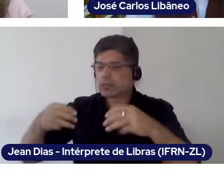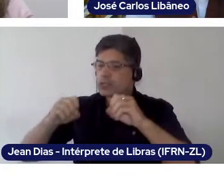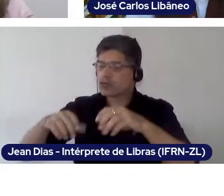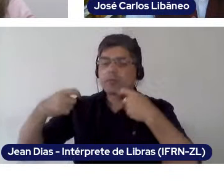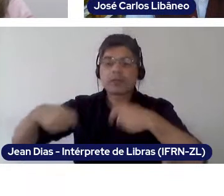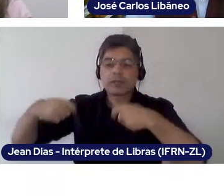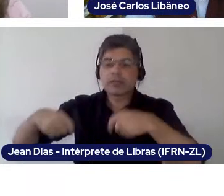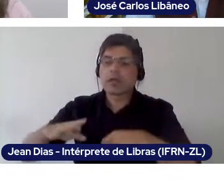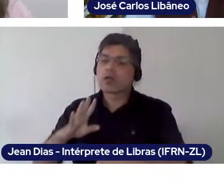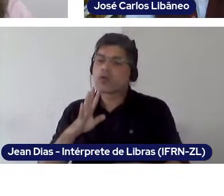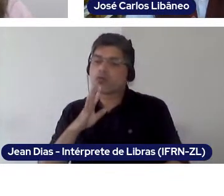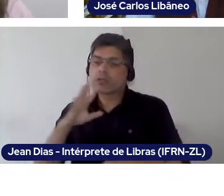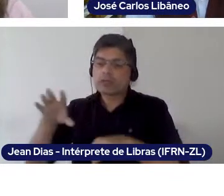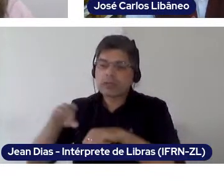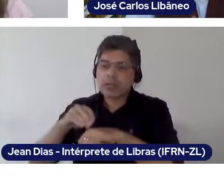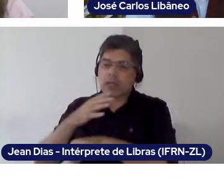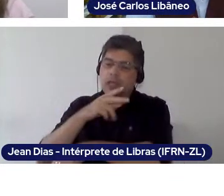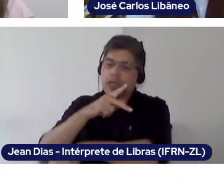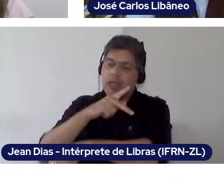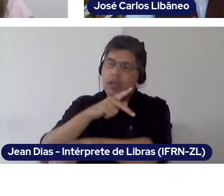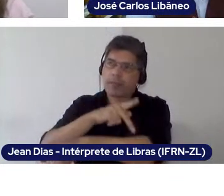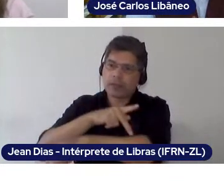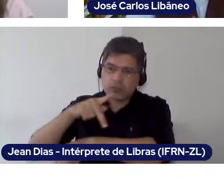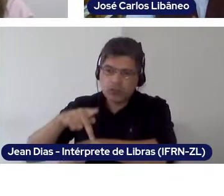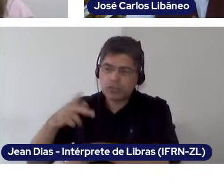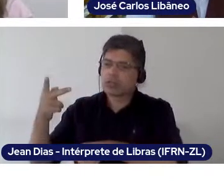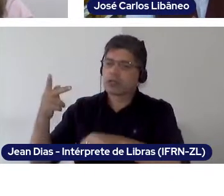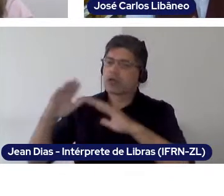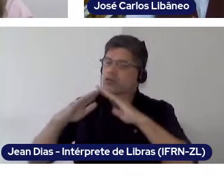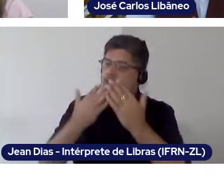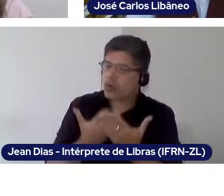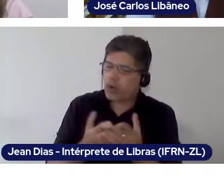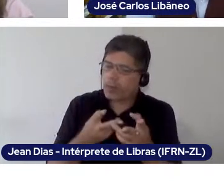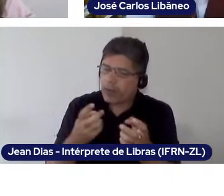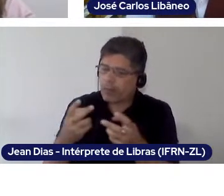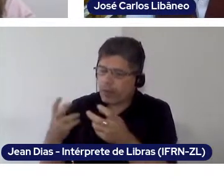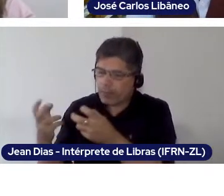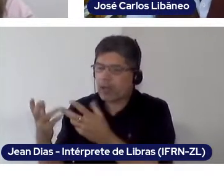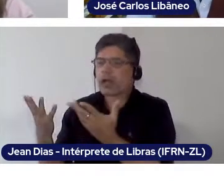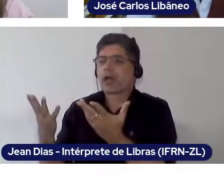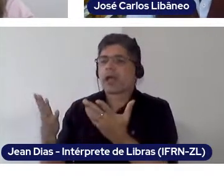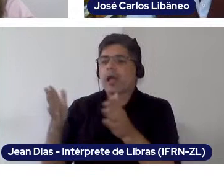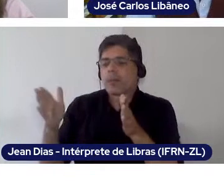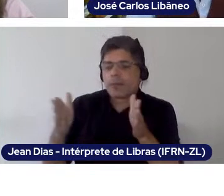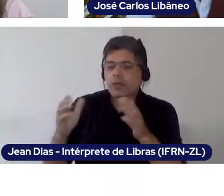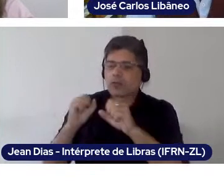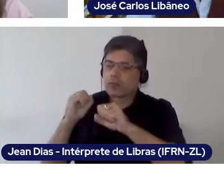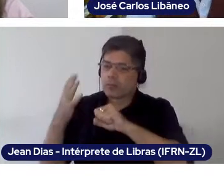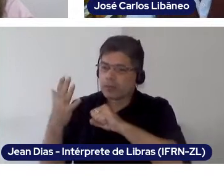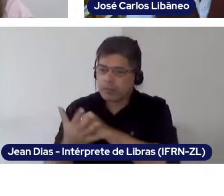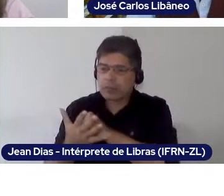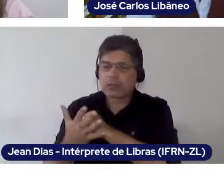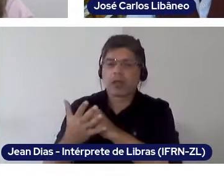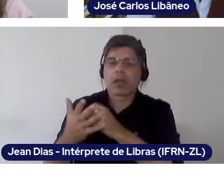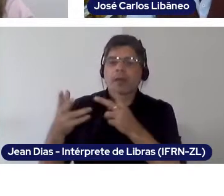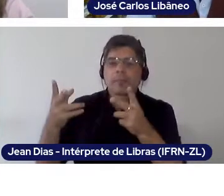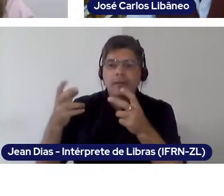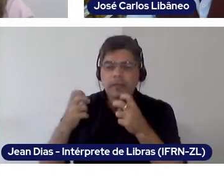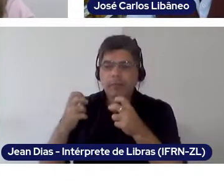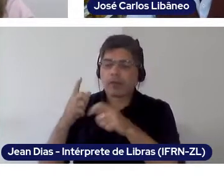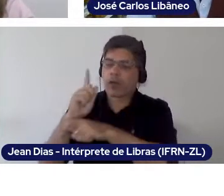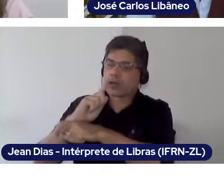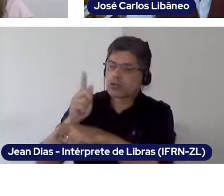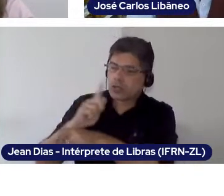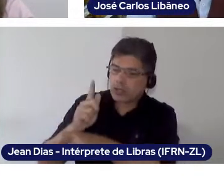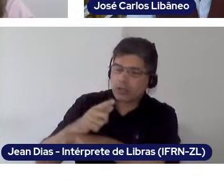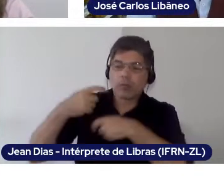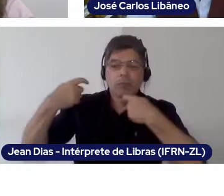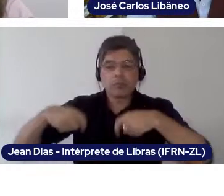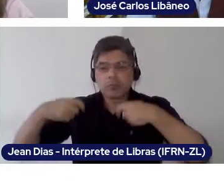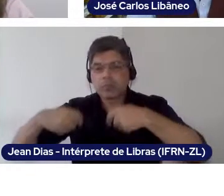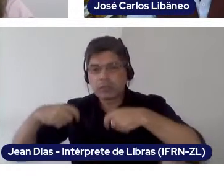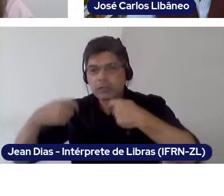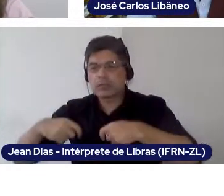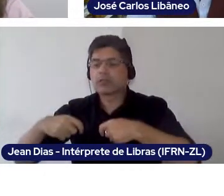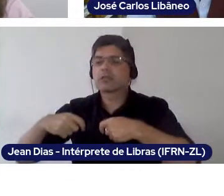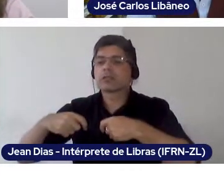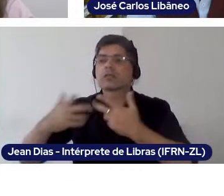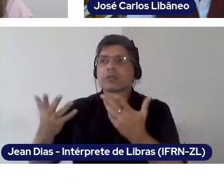If during the pandemic we have seen, in an undeniable manner, that the public health system's management has to be done having Health Sciences as its foundation, and by the field's professionals,